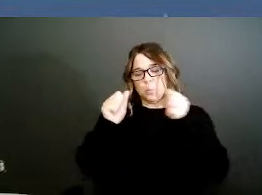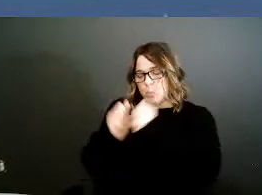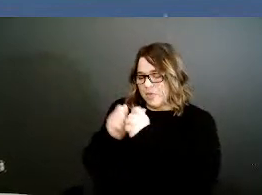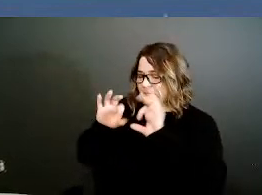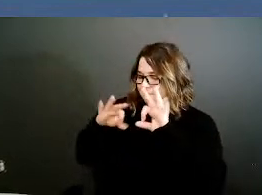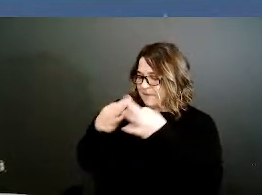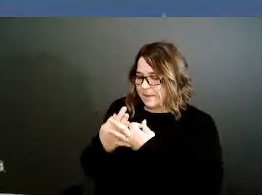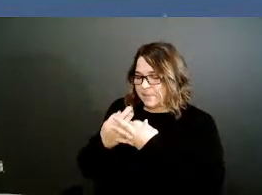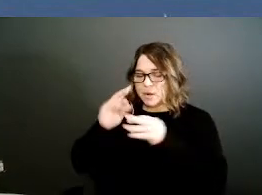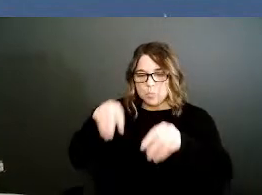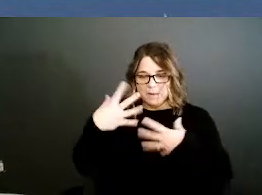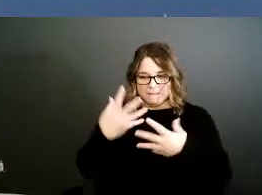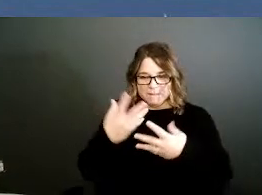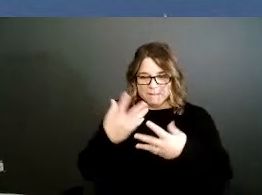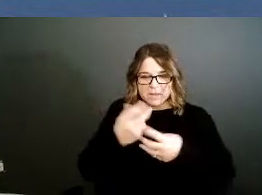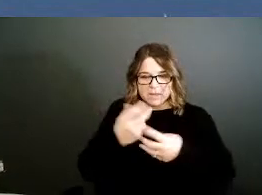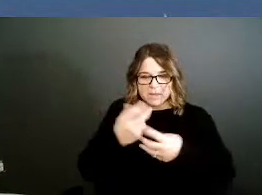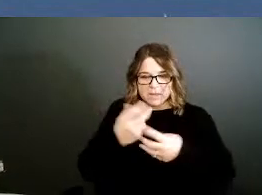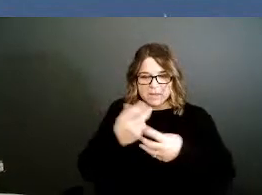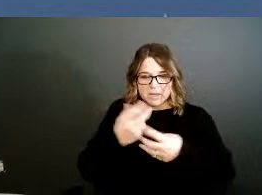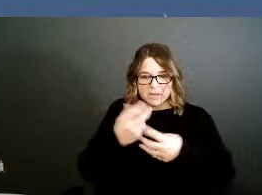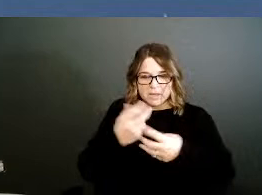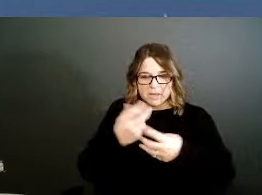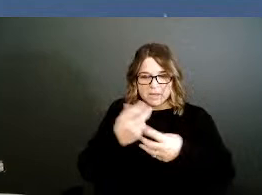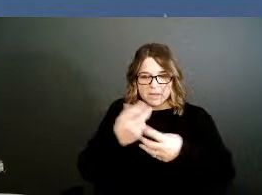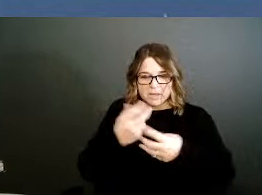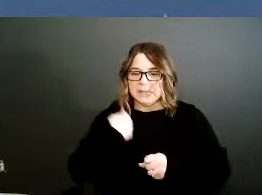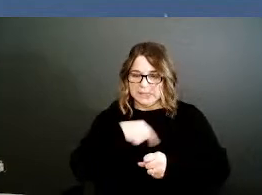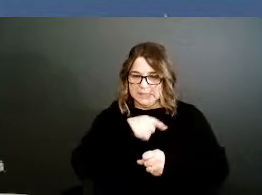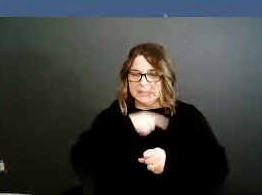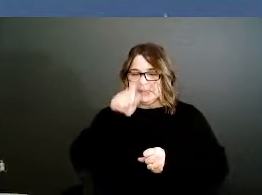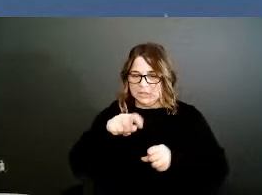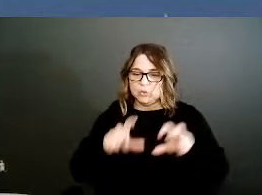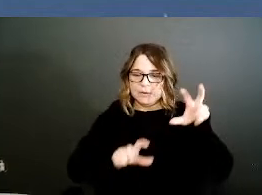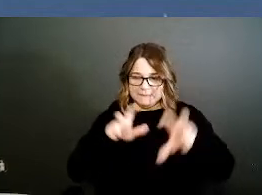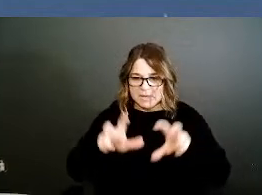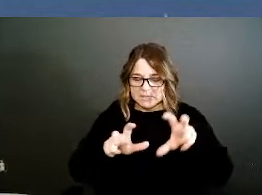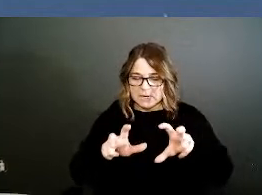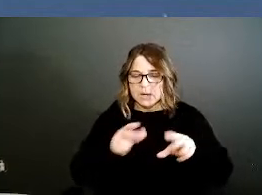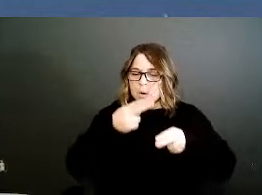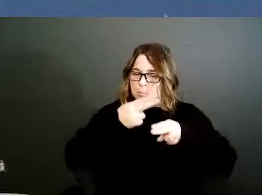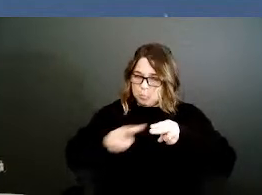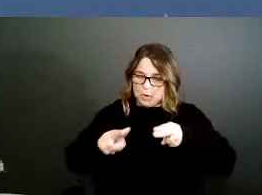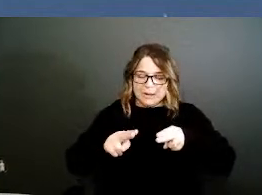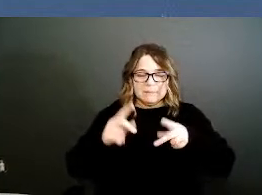INVEST IN. PROVIDES SECURITY THAT IS SOMETHING WE REALLY NEED TO SO I'D BRIEFLY CONTRAST THAT TO WHAT I THINK IS A PRETTY